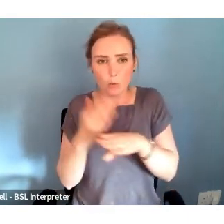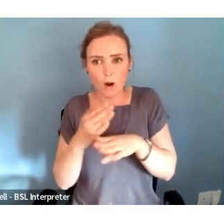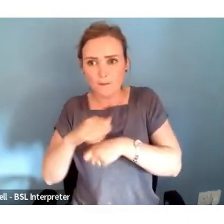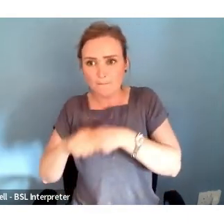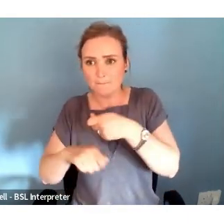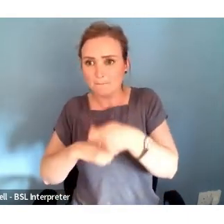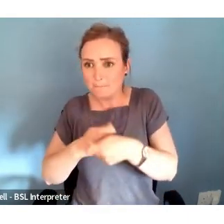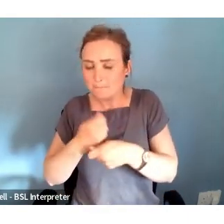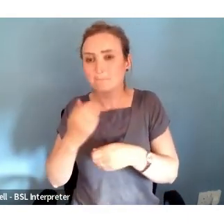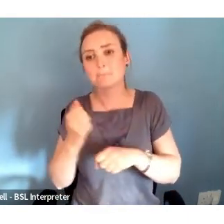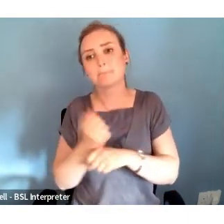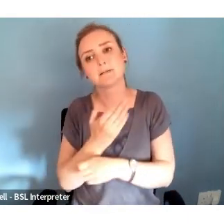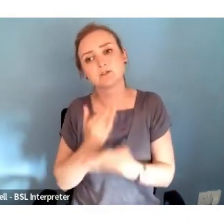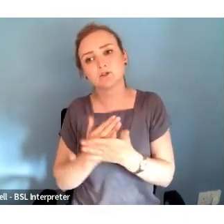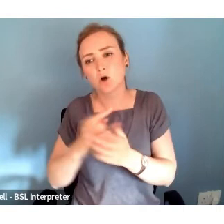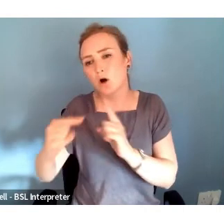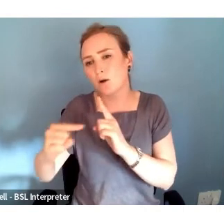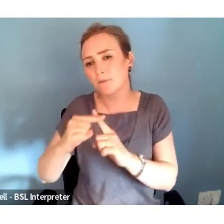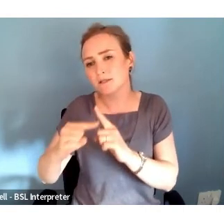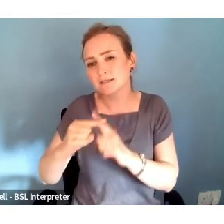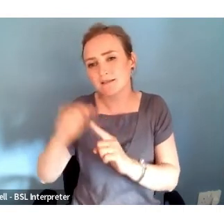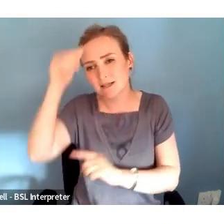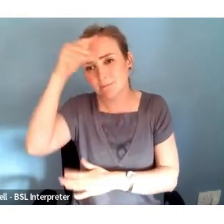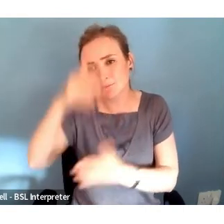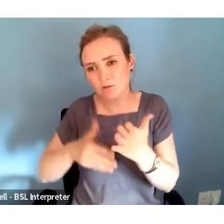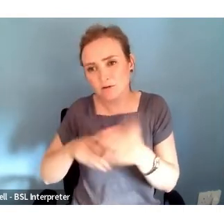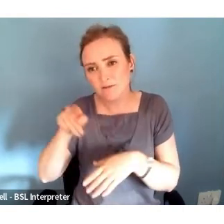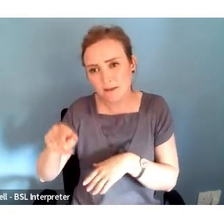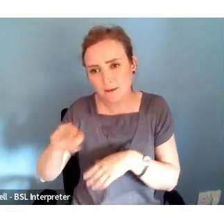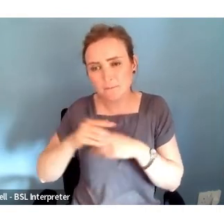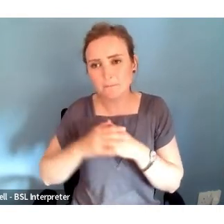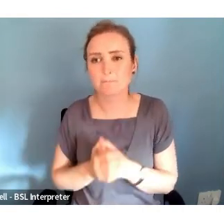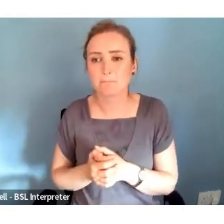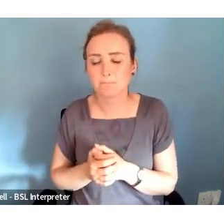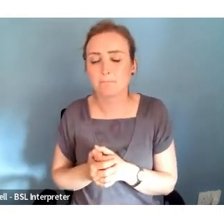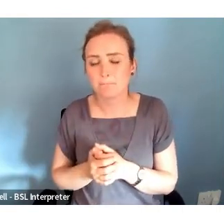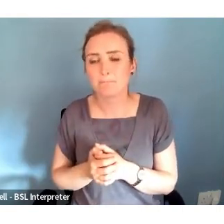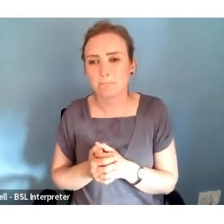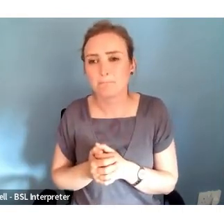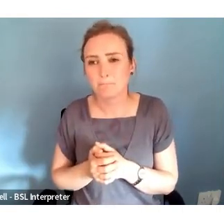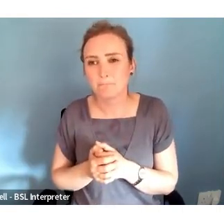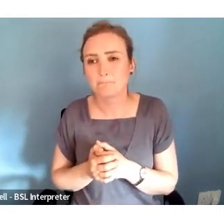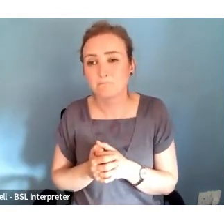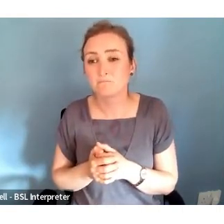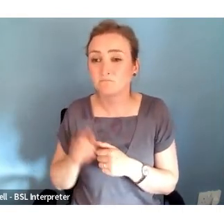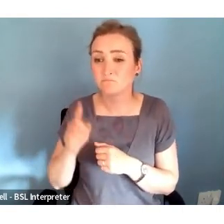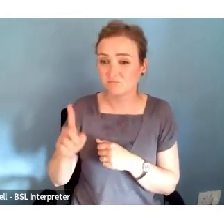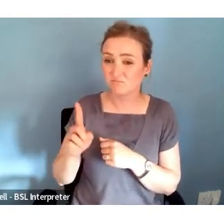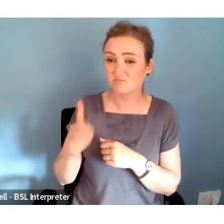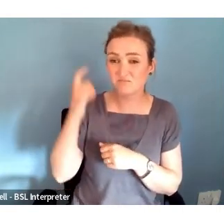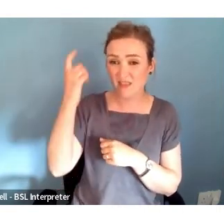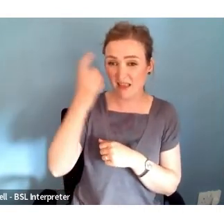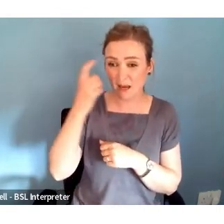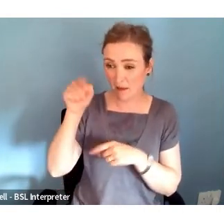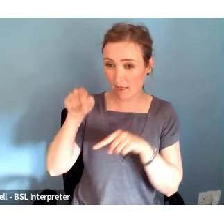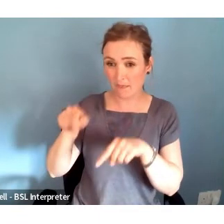. JANE: Fantastic. So ring-fencing is certainly something that people might want to think about. If you want to do